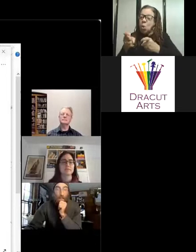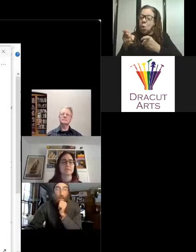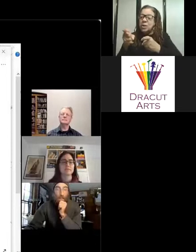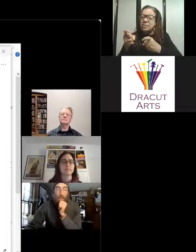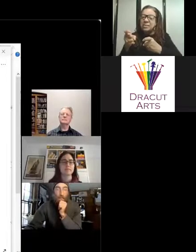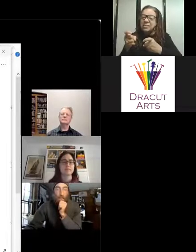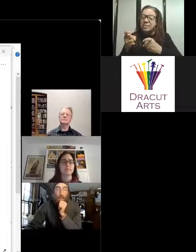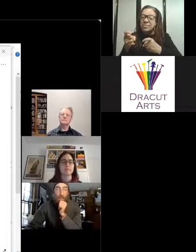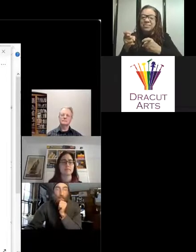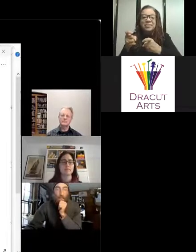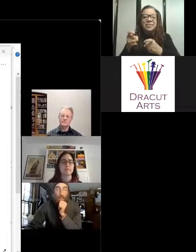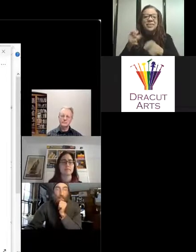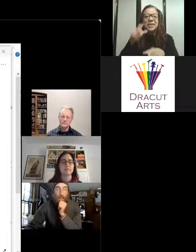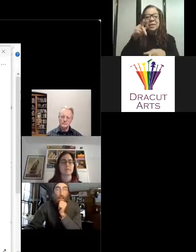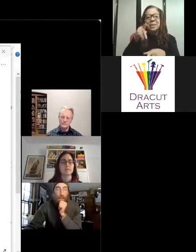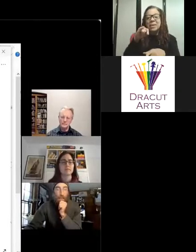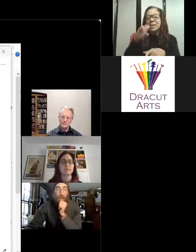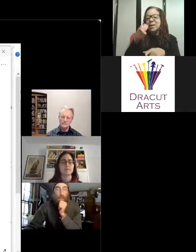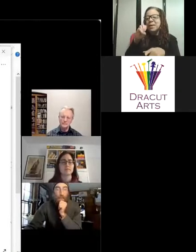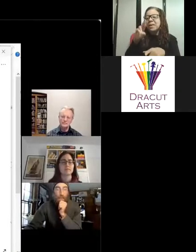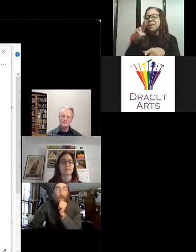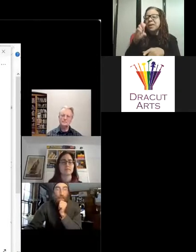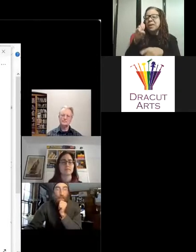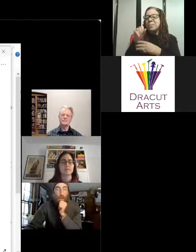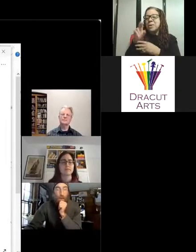Pearson finds it difficult to say who has improved more.